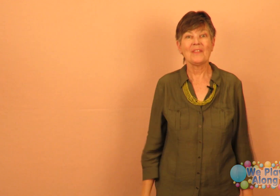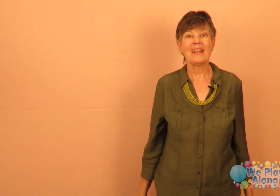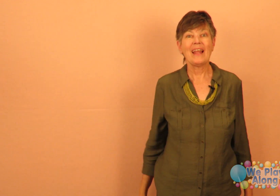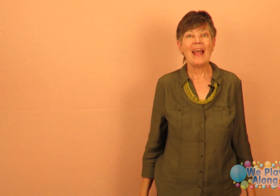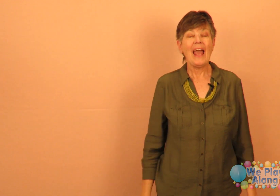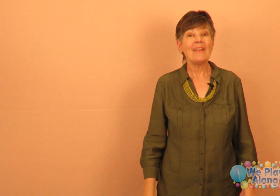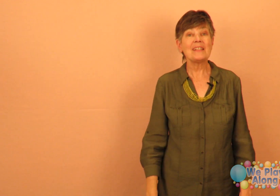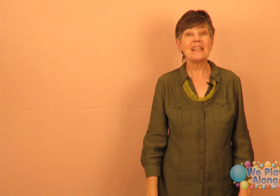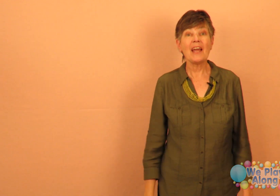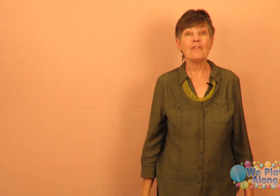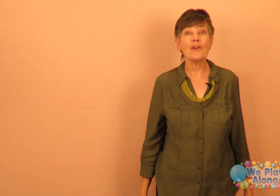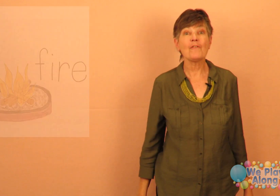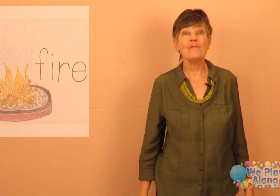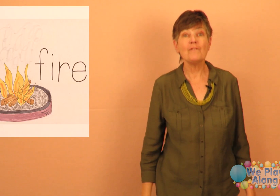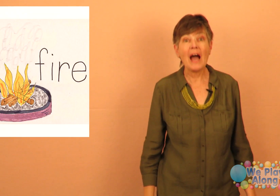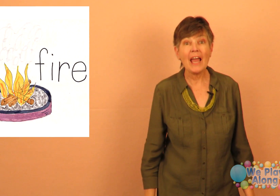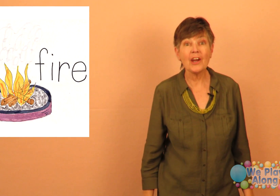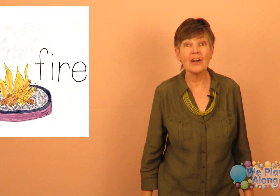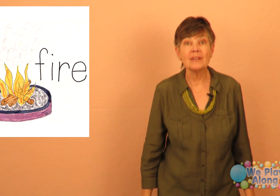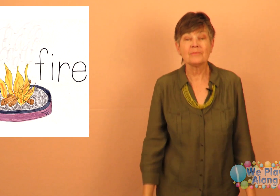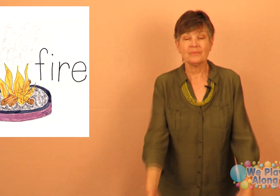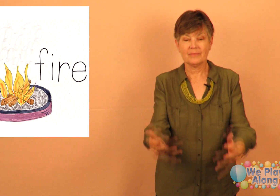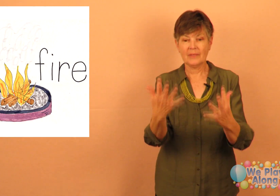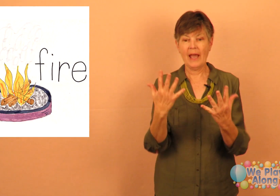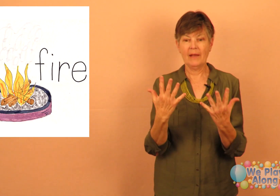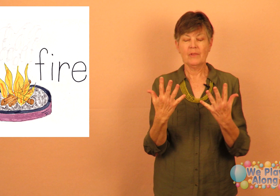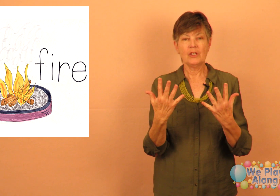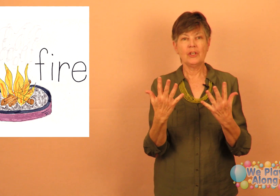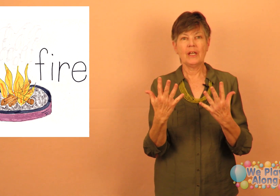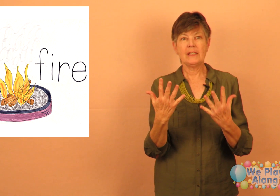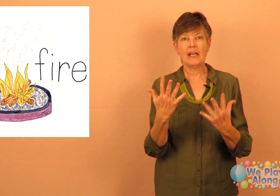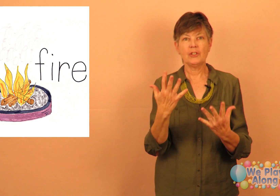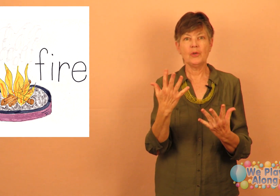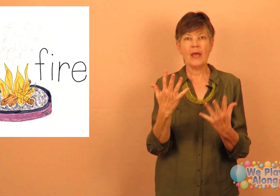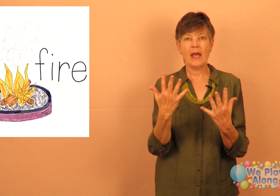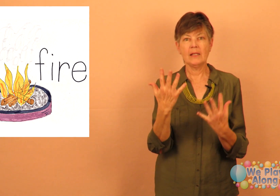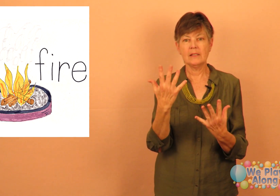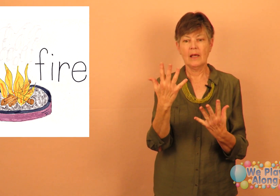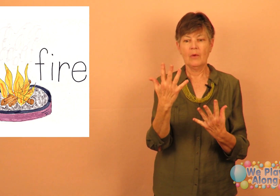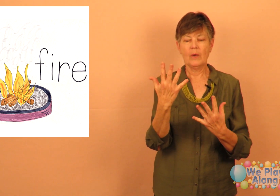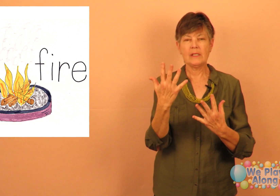the sign for fire okay so you're gonna take two hands ones a